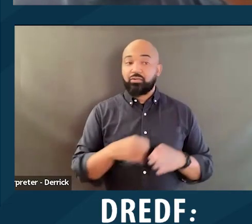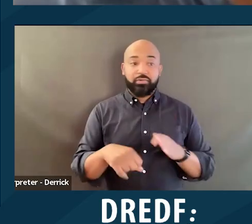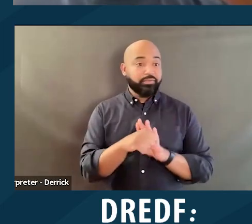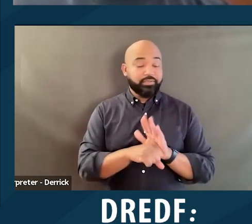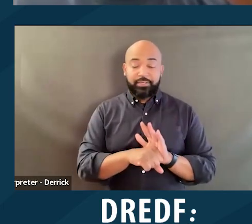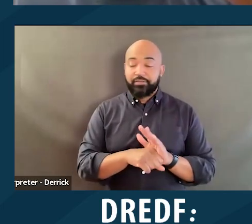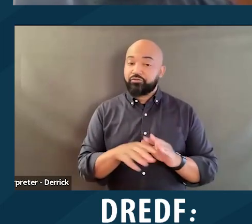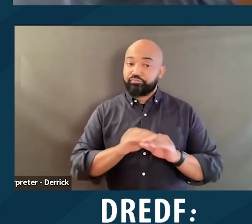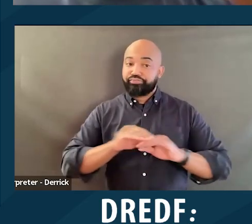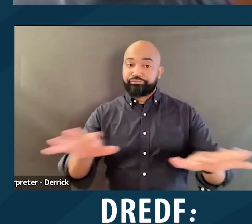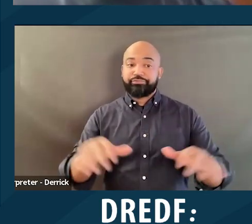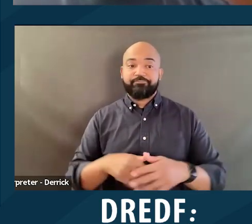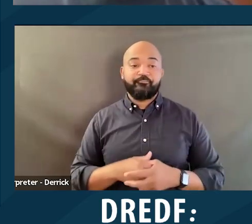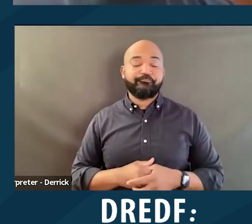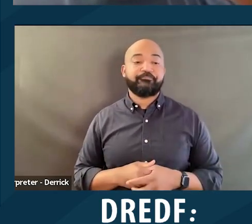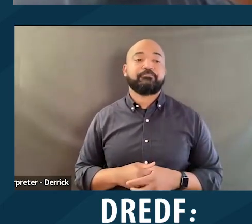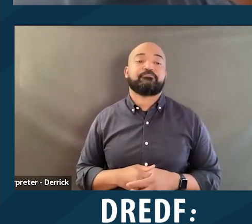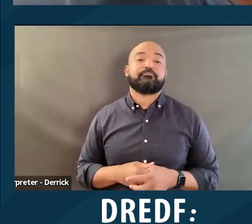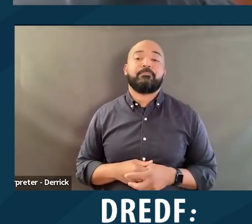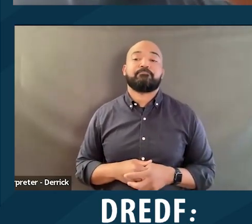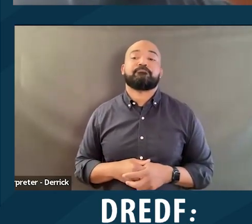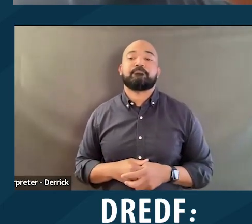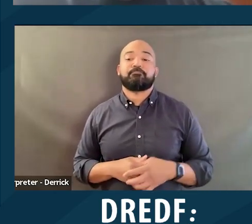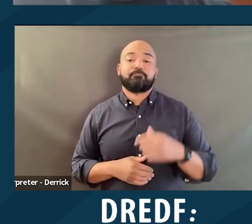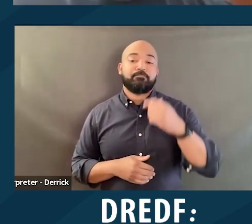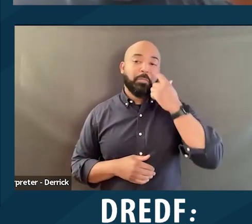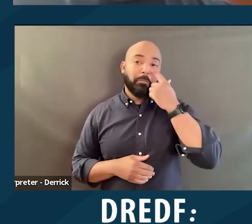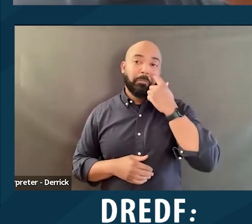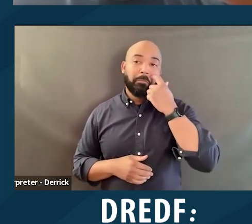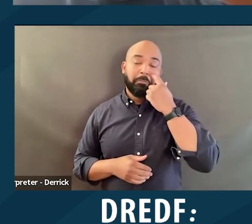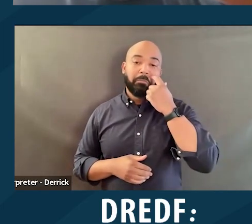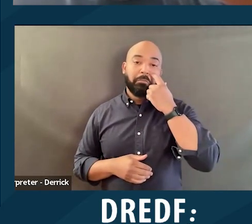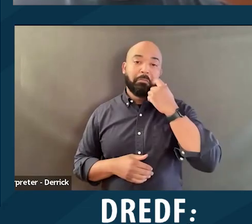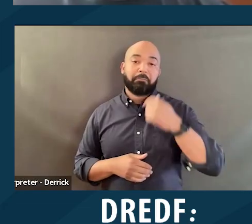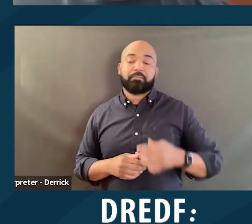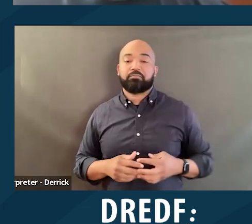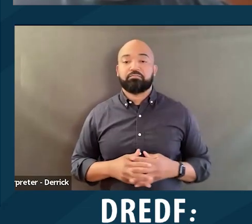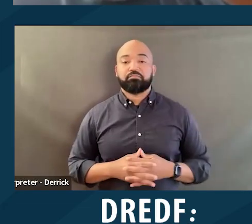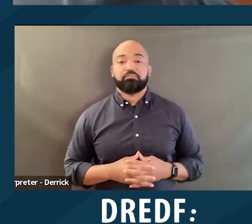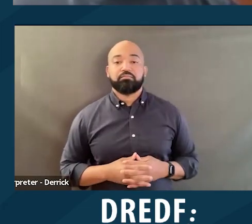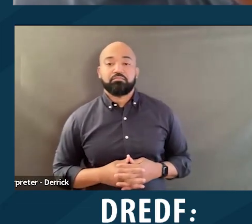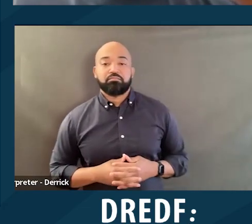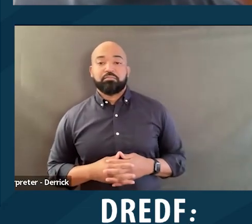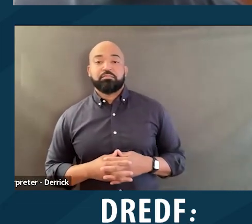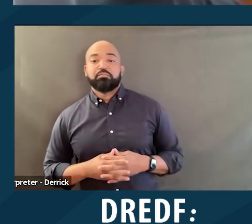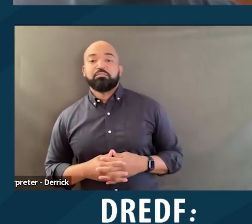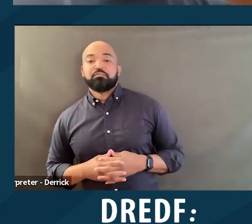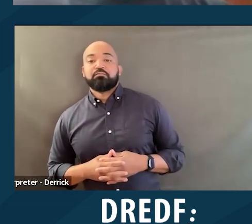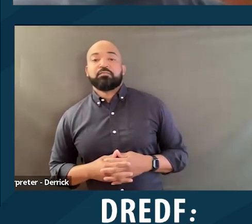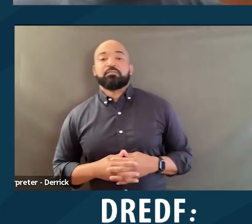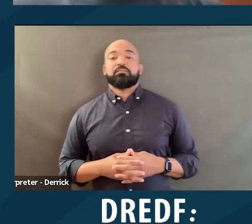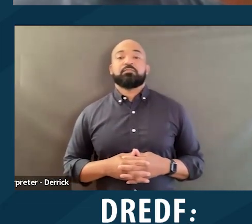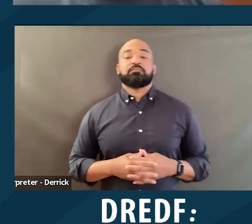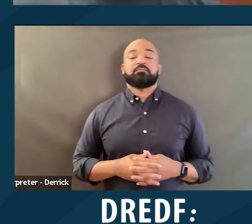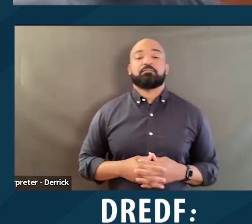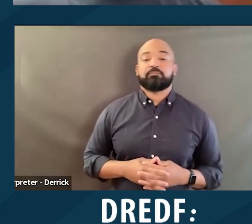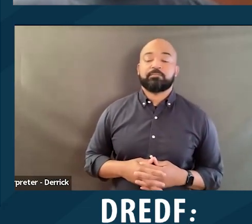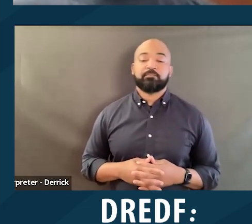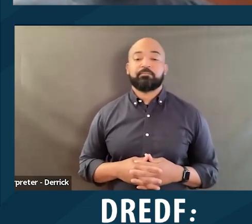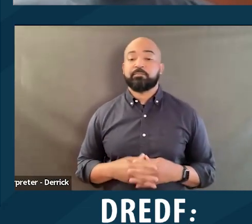And so... I would say, you know, the easiest thing to do is, you know, begin writing your